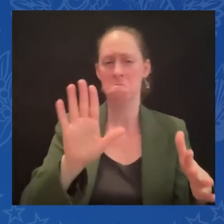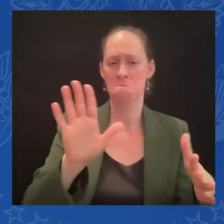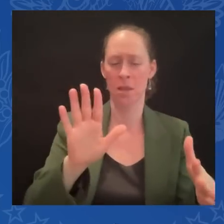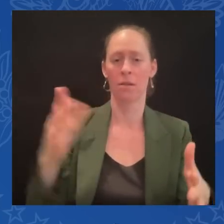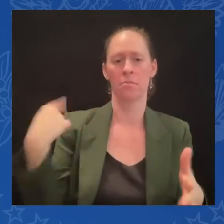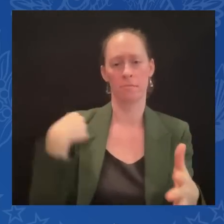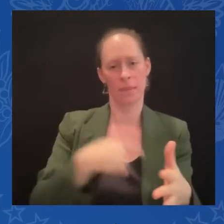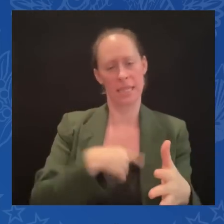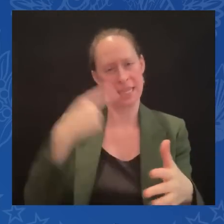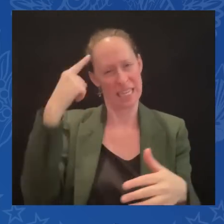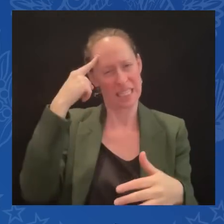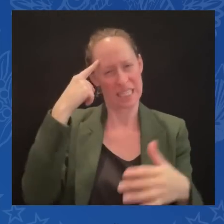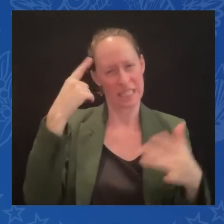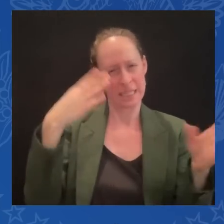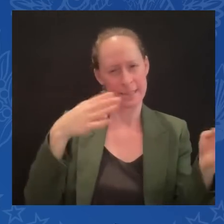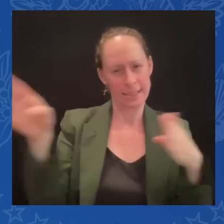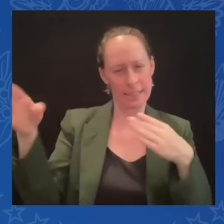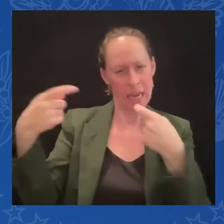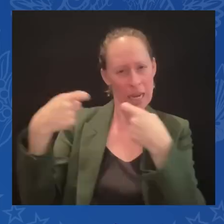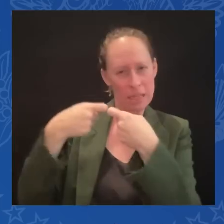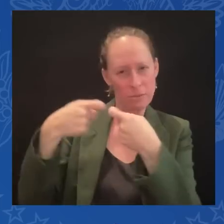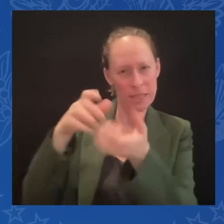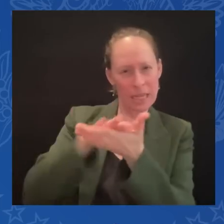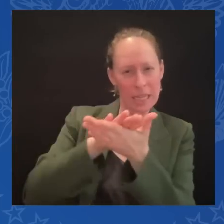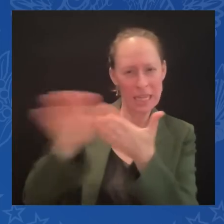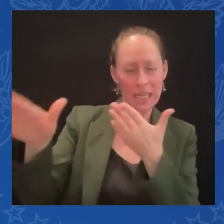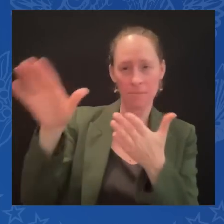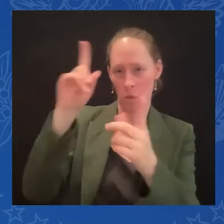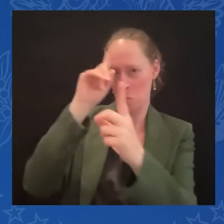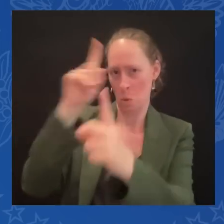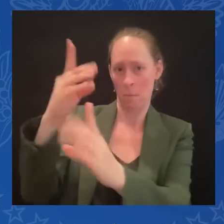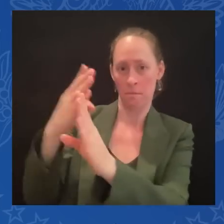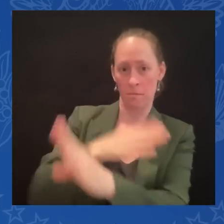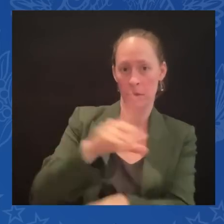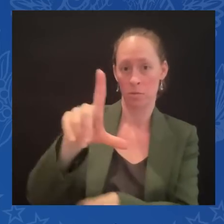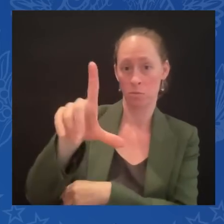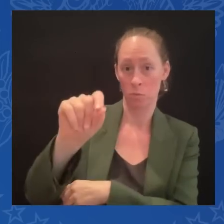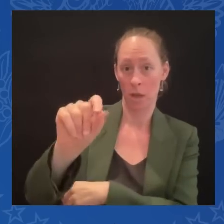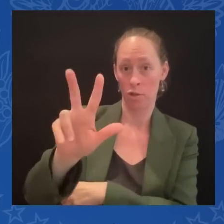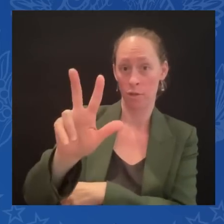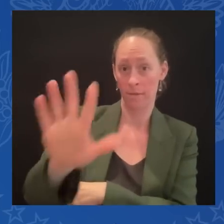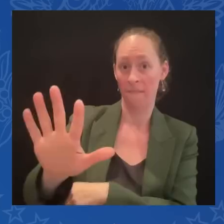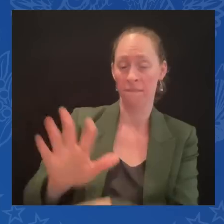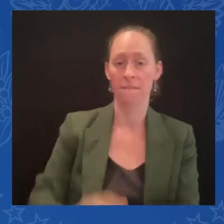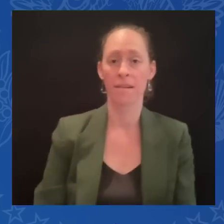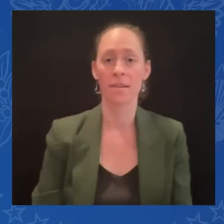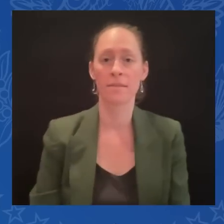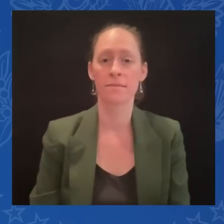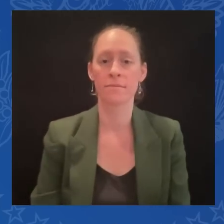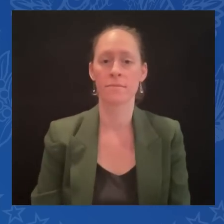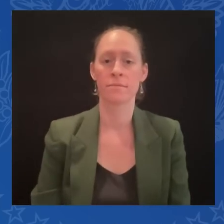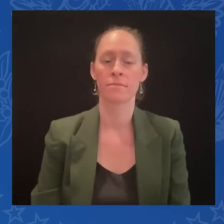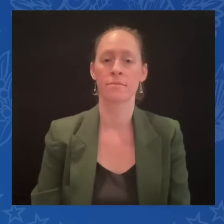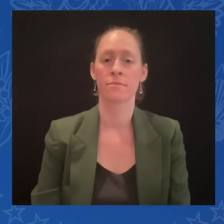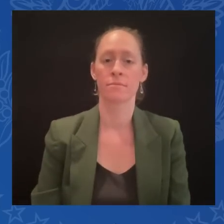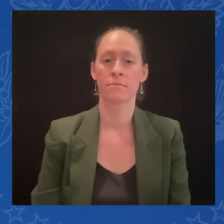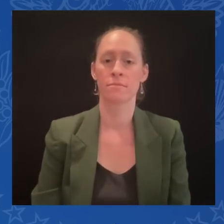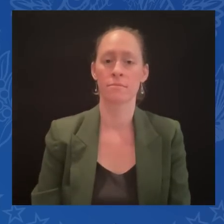By 2035, all electricity in America is going to be generated by clean energy -- that's a big deal --